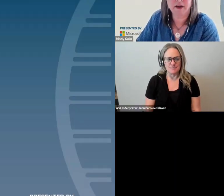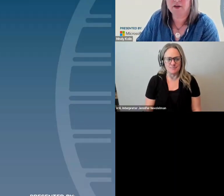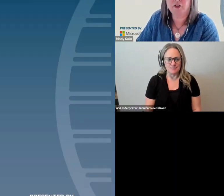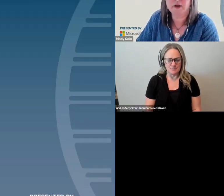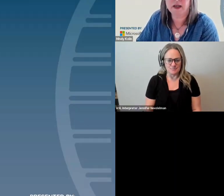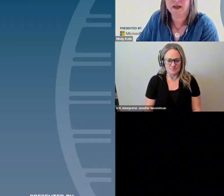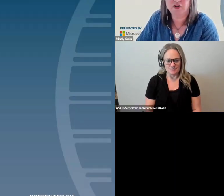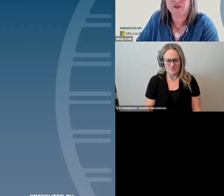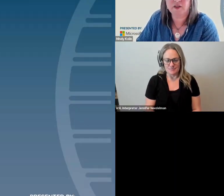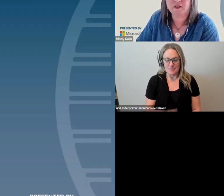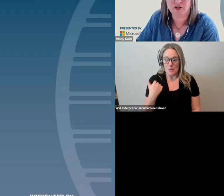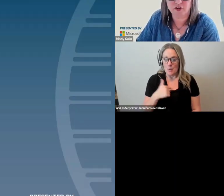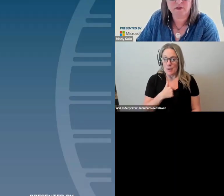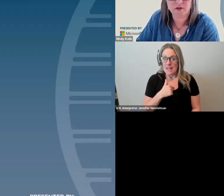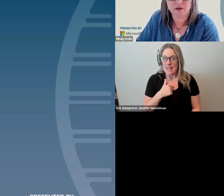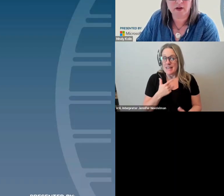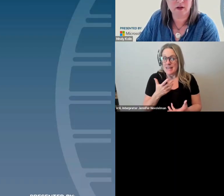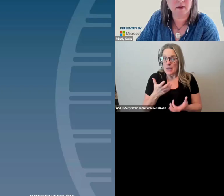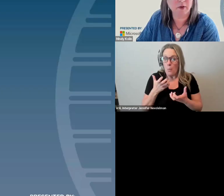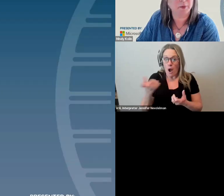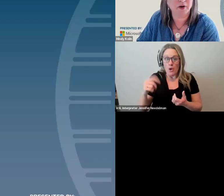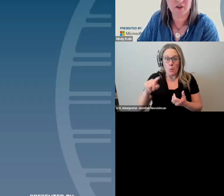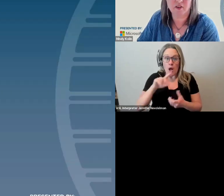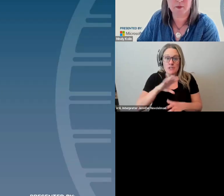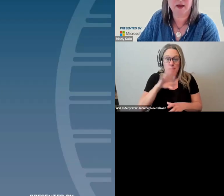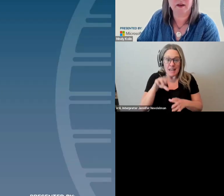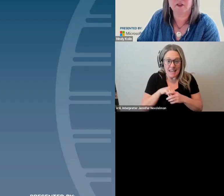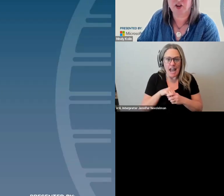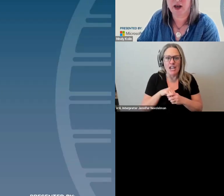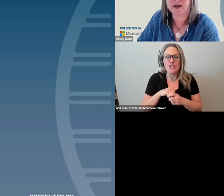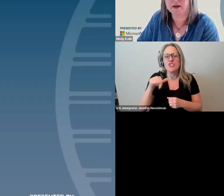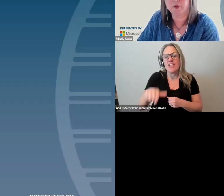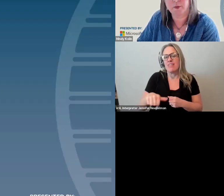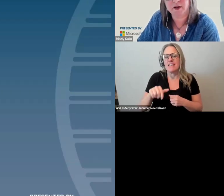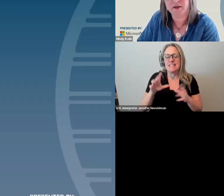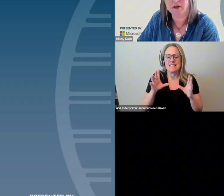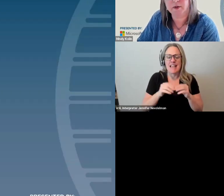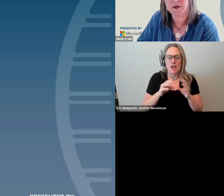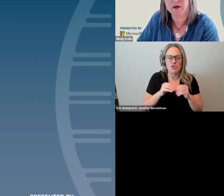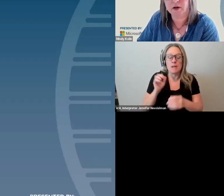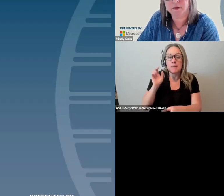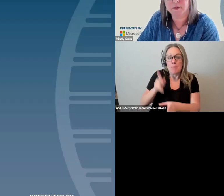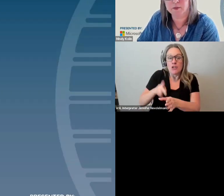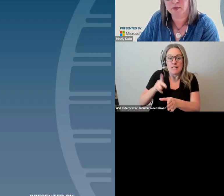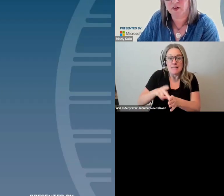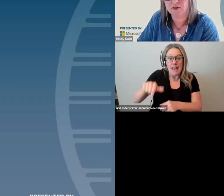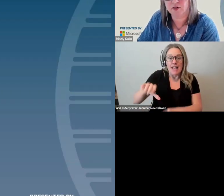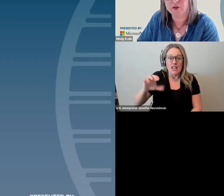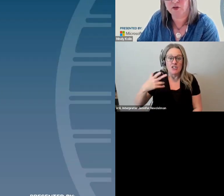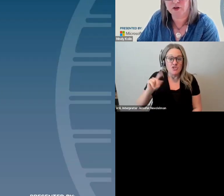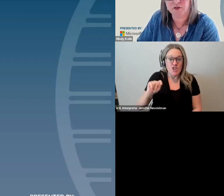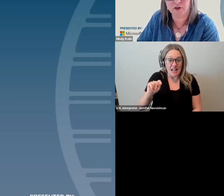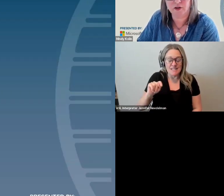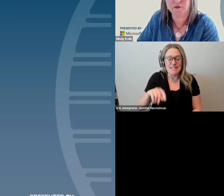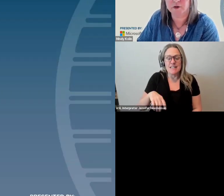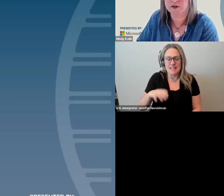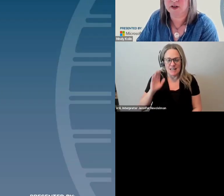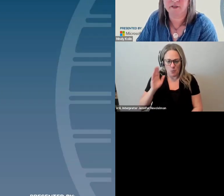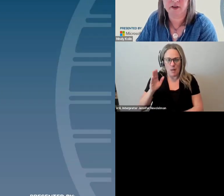We invite you to engage in this session, participate in the chat. It will be available. Our upcoming presenters are looking forward